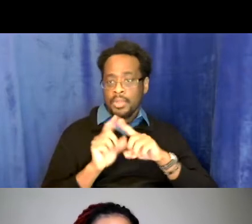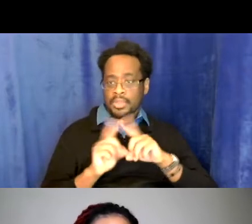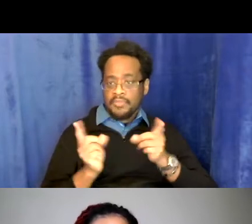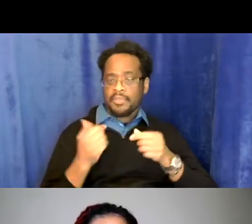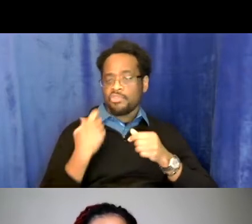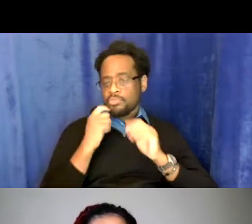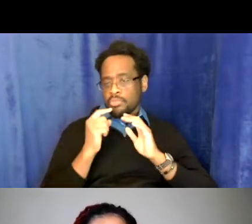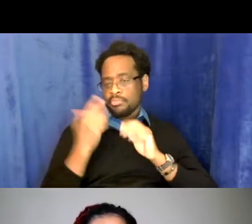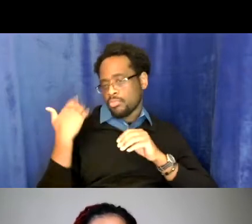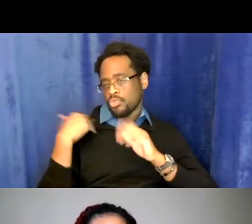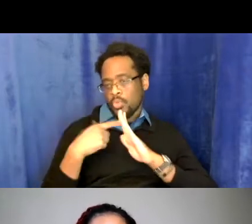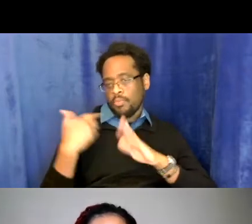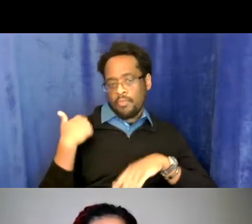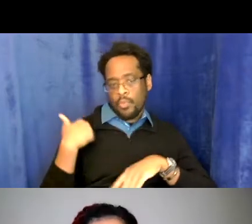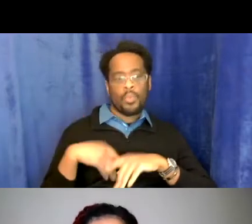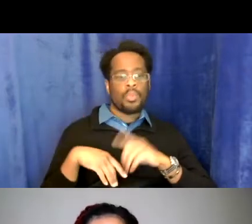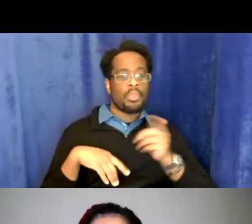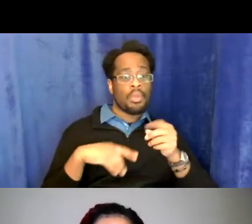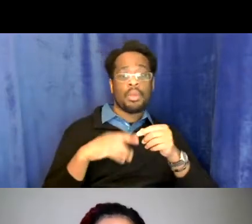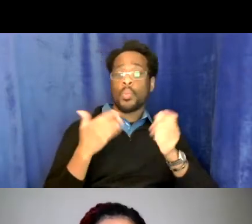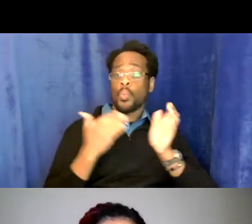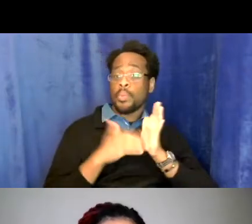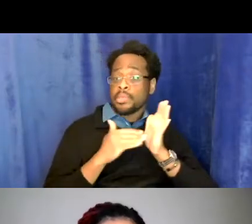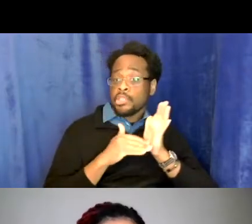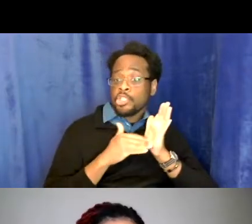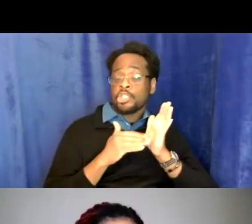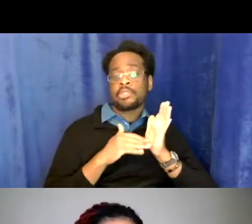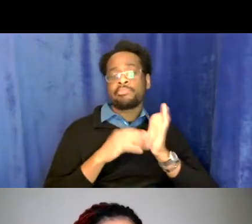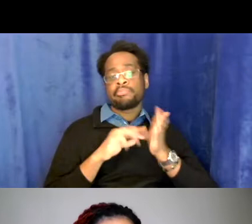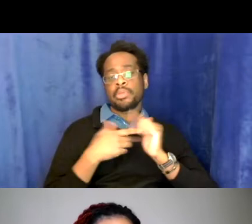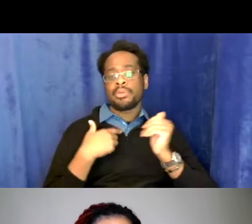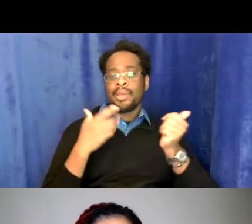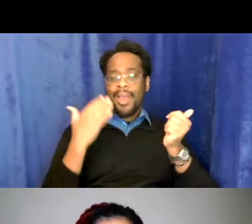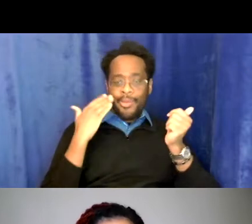um like like I said about amount of mouthing um repetition